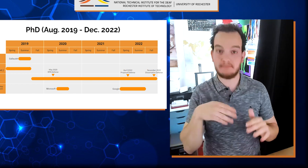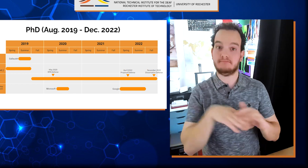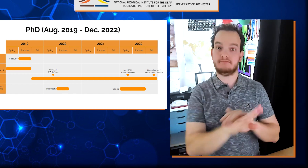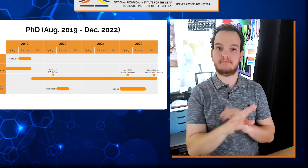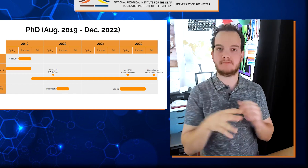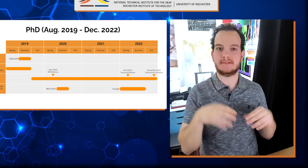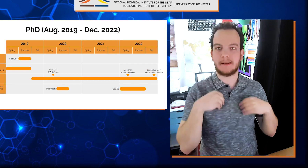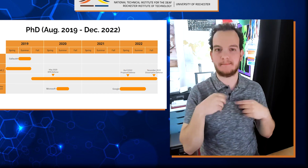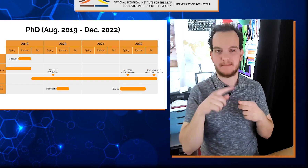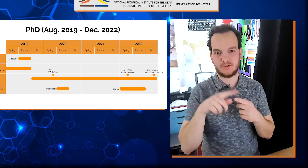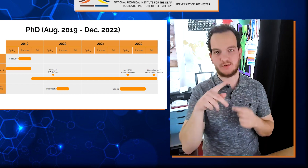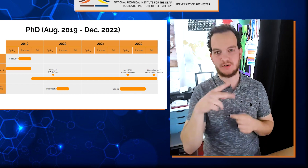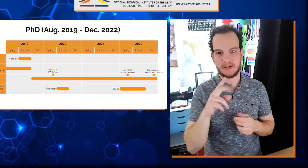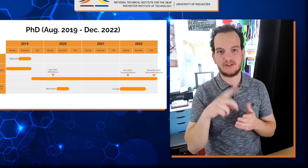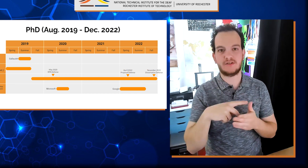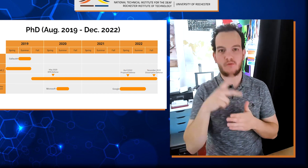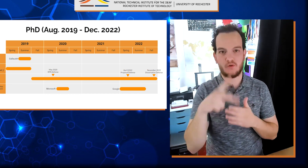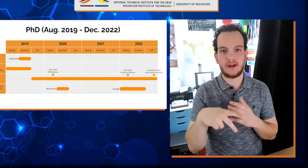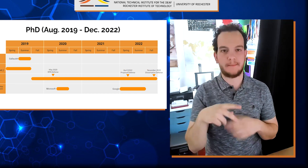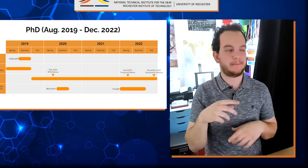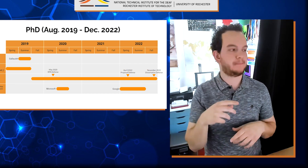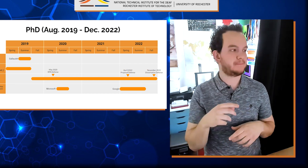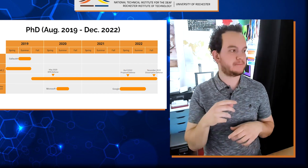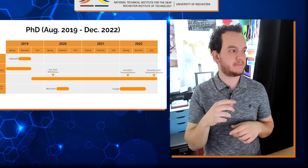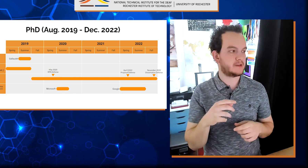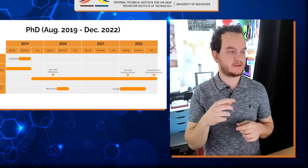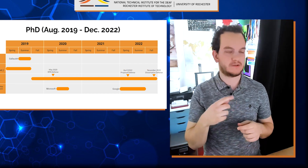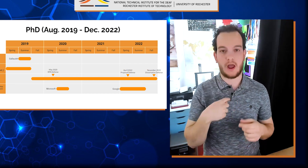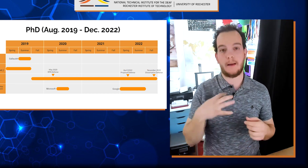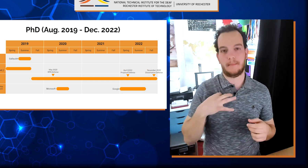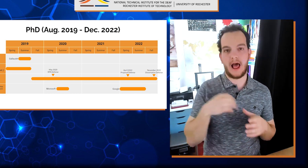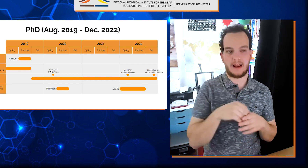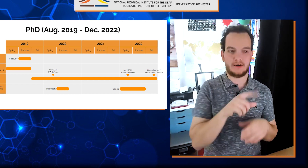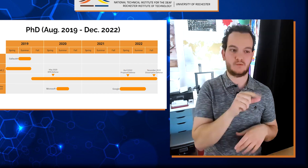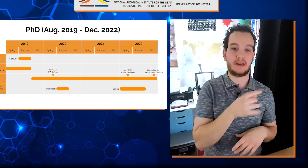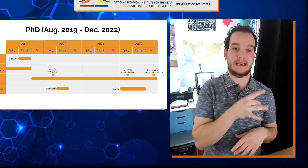and bringing Ph.D. students into his lab. So I applied for the Ph.D. program and was accepted.